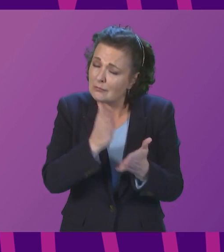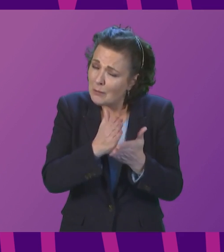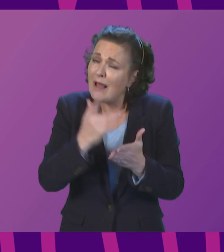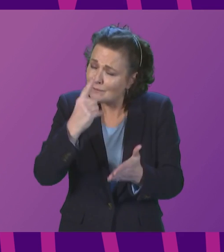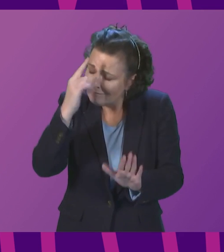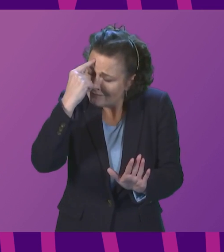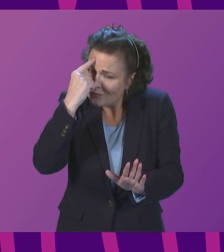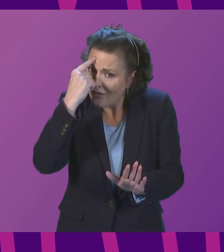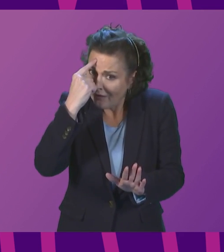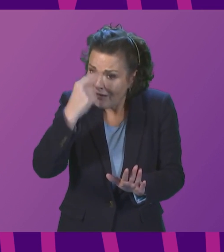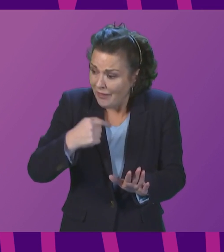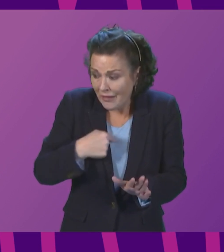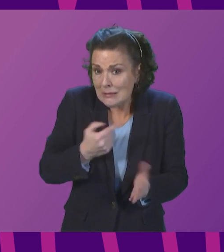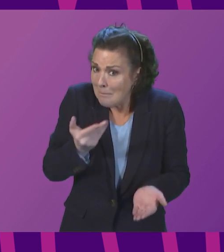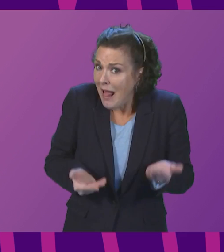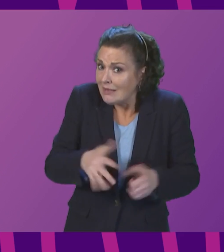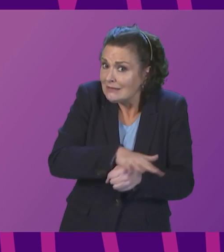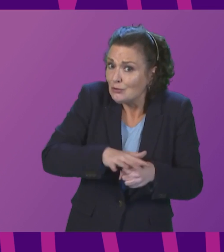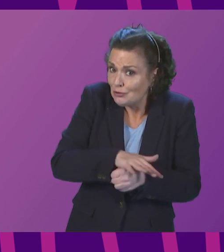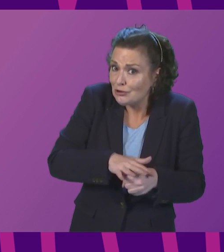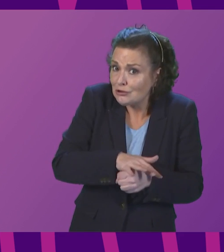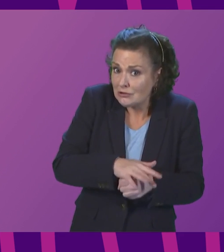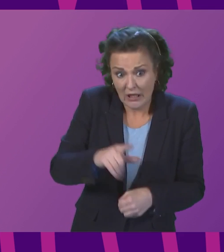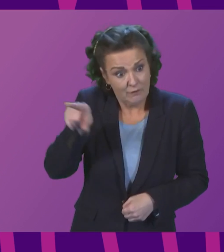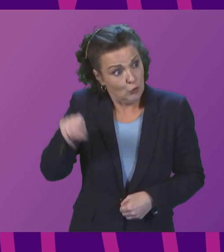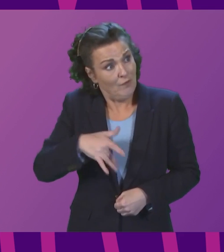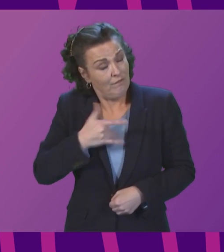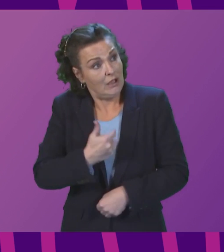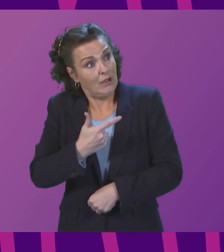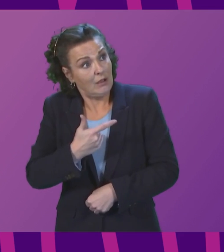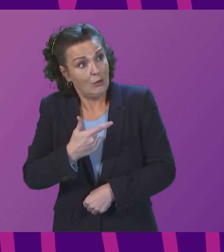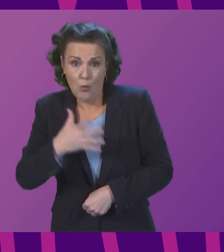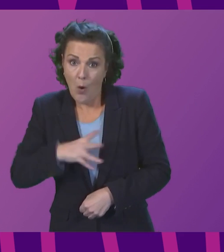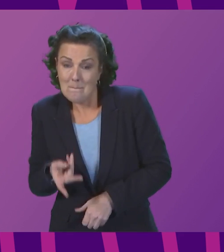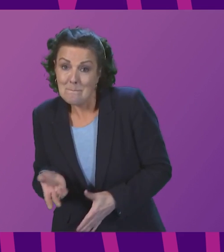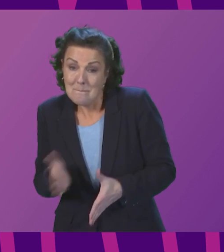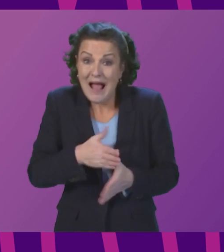the understandable and perfectly legitimate desire to get back to normal with understanding